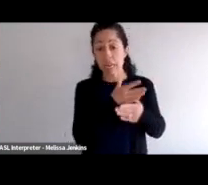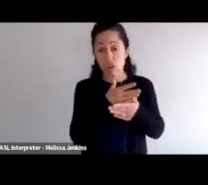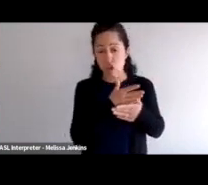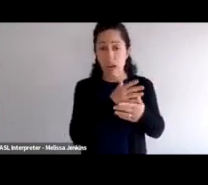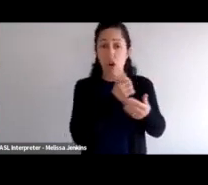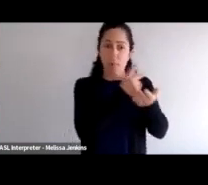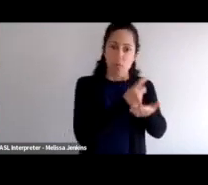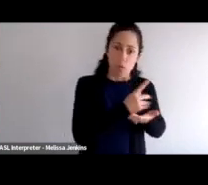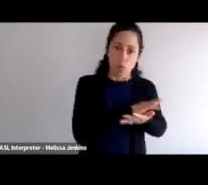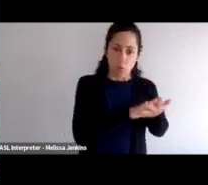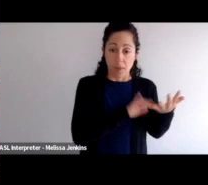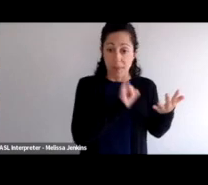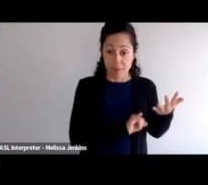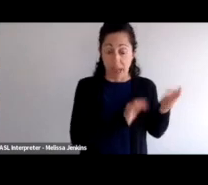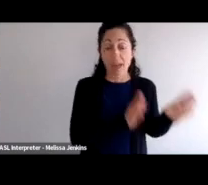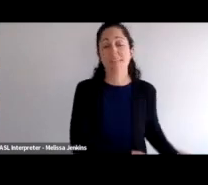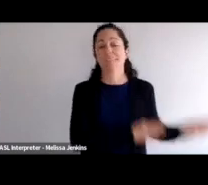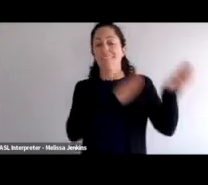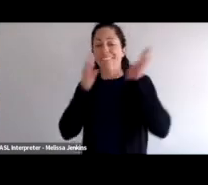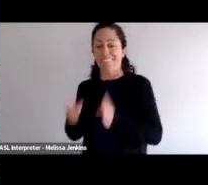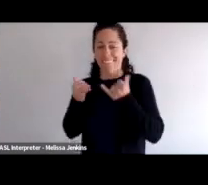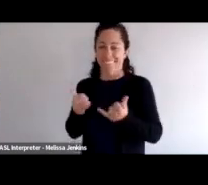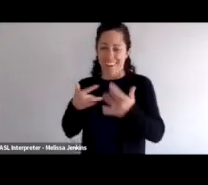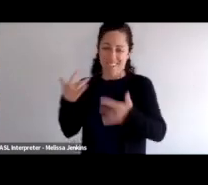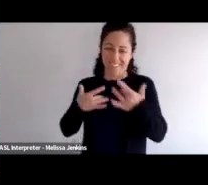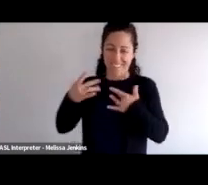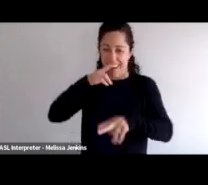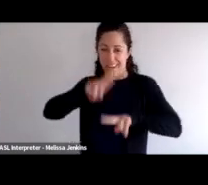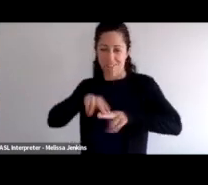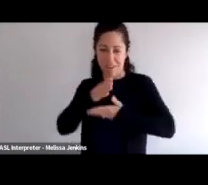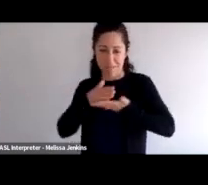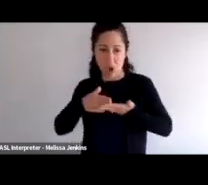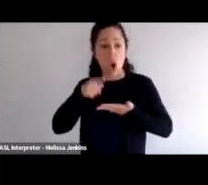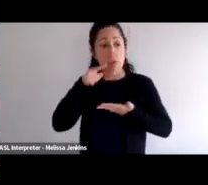is where you answer questions about your health. The first survey we want you to go to is the